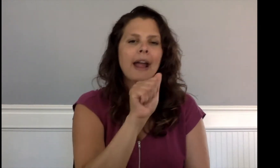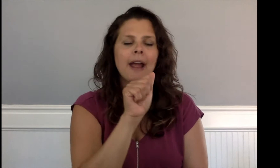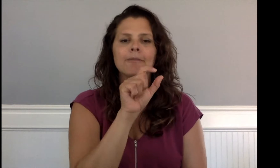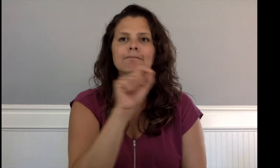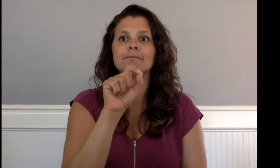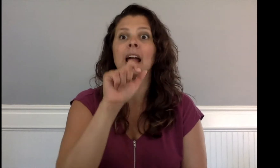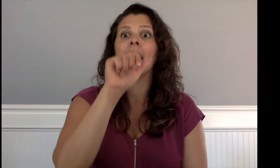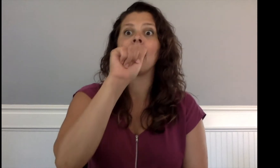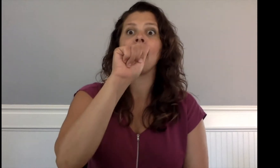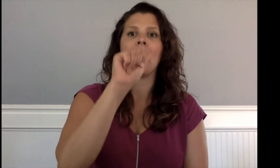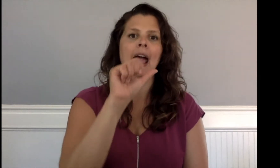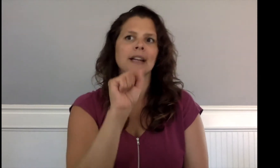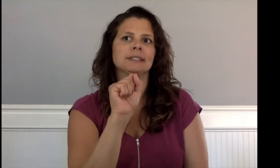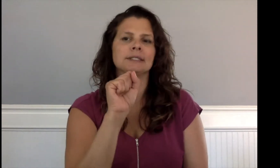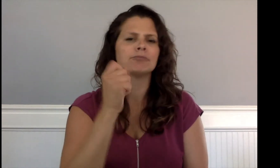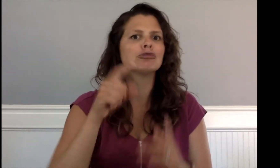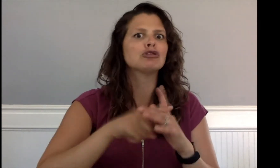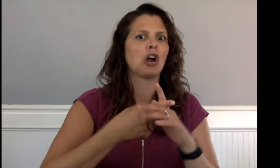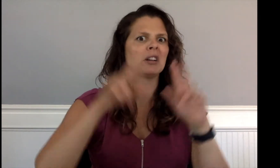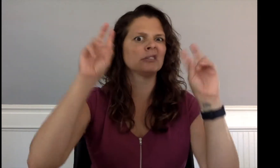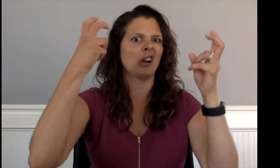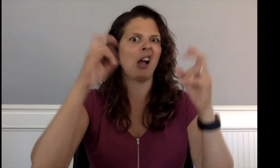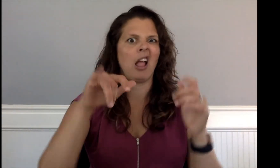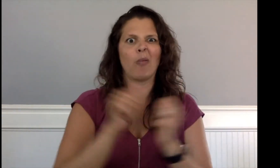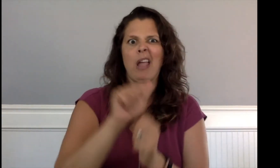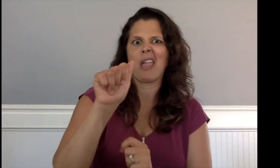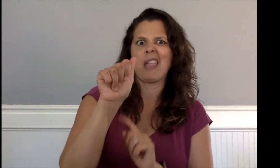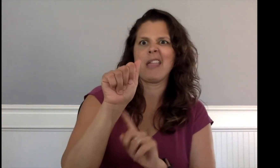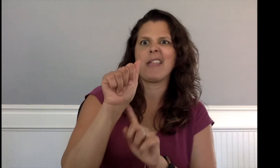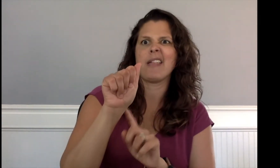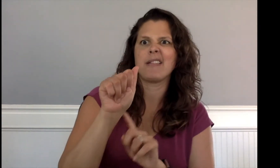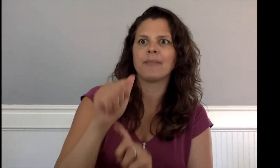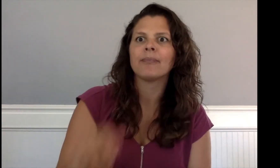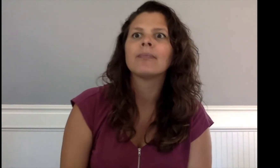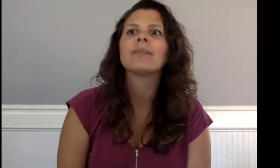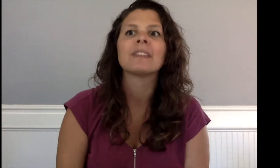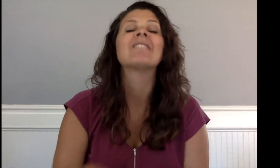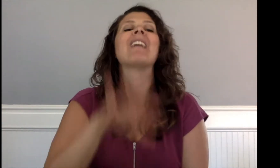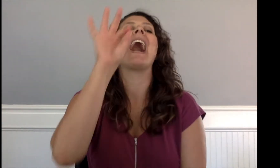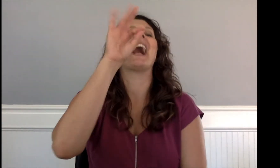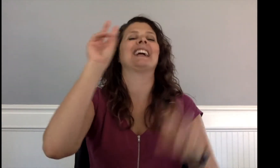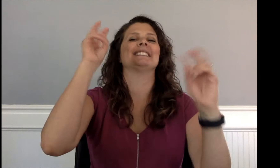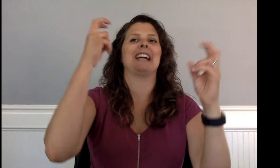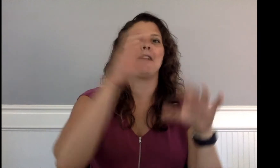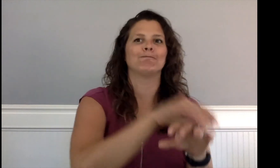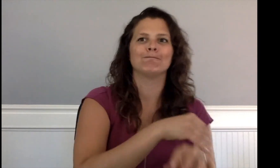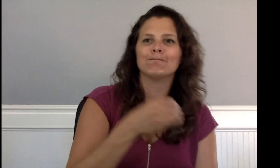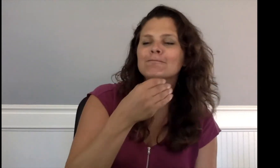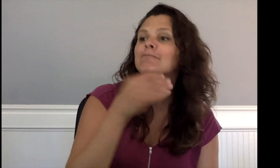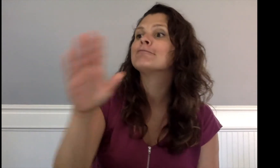drawer labeled Aa-As. He found the title he wanted.